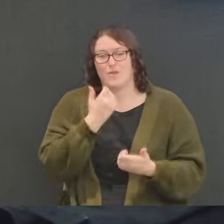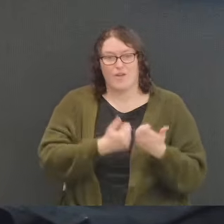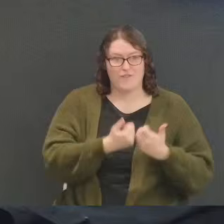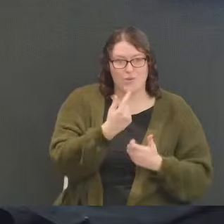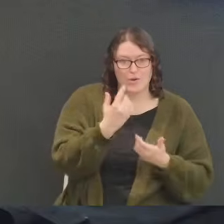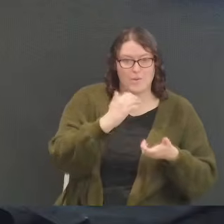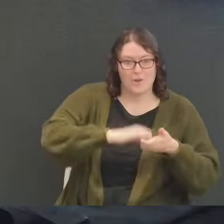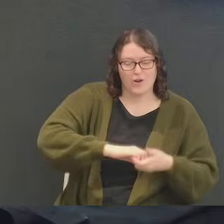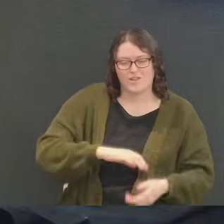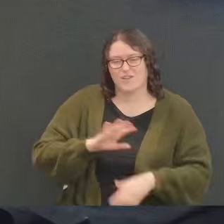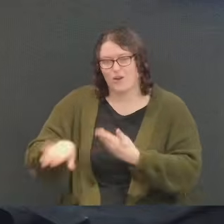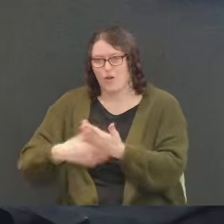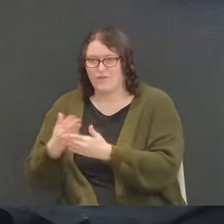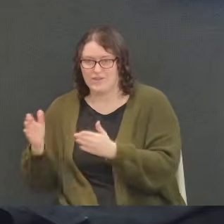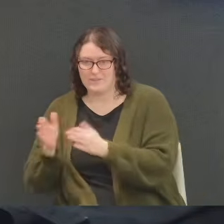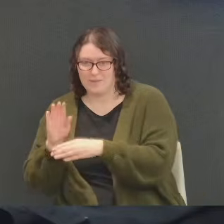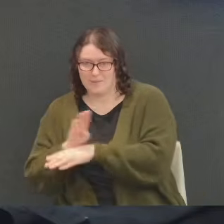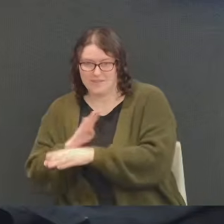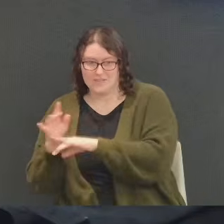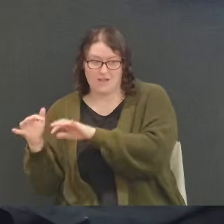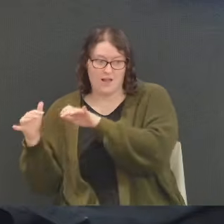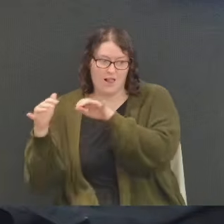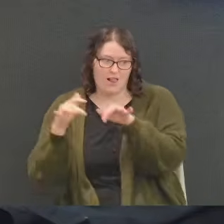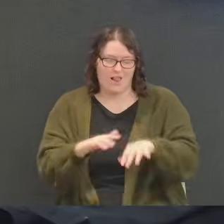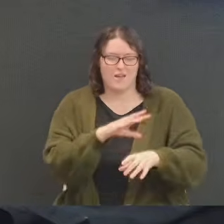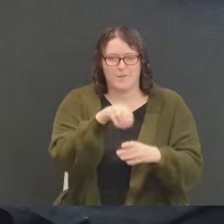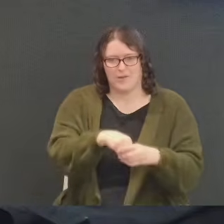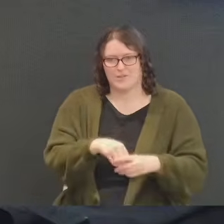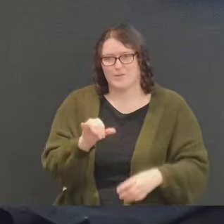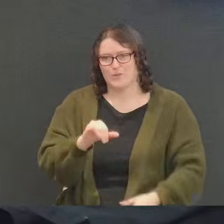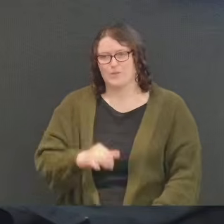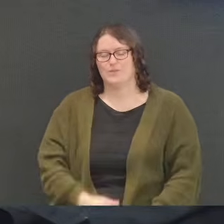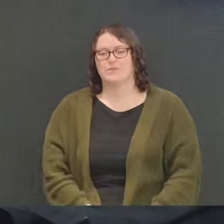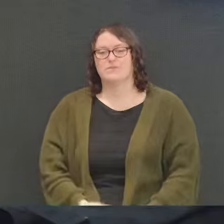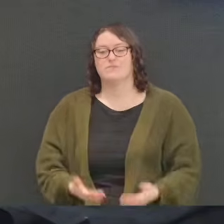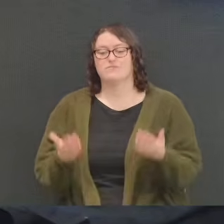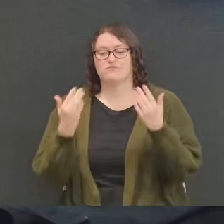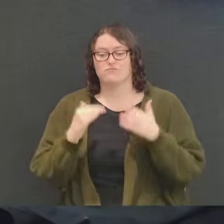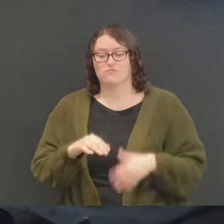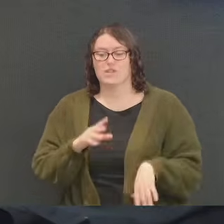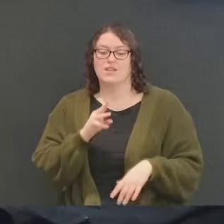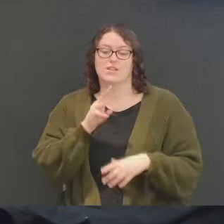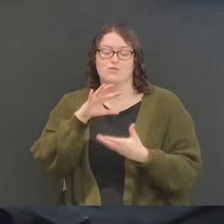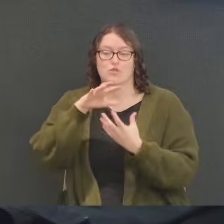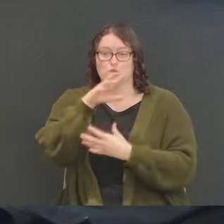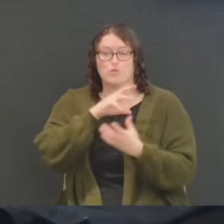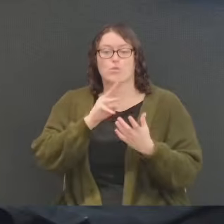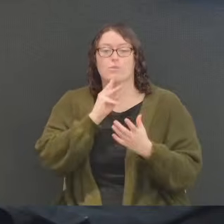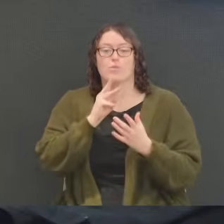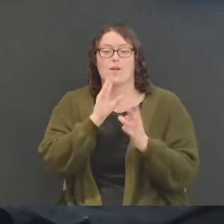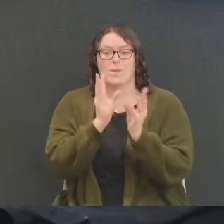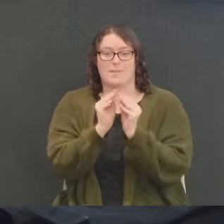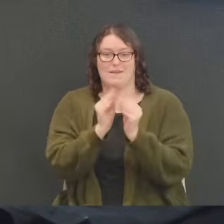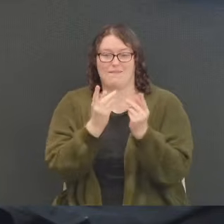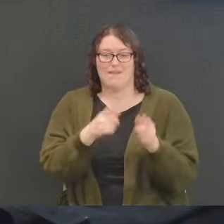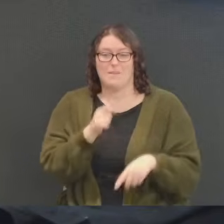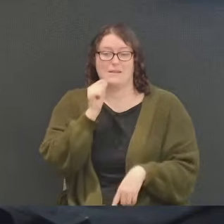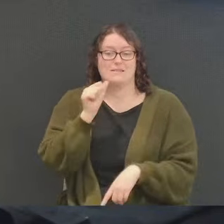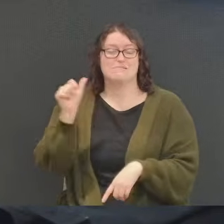out to participate. Um, in addition, uh, storm water meeting took place yesterday. We passed